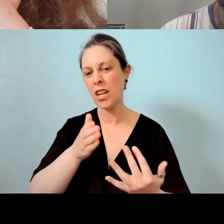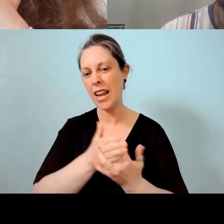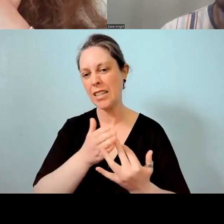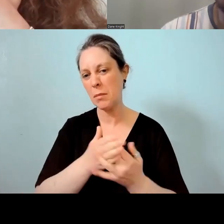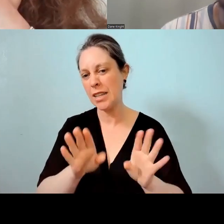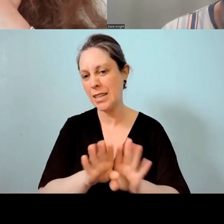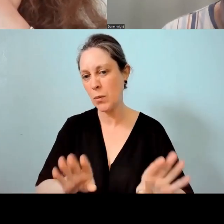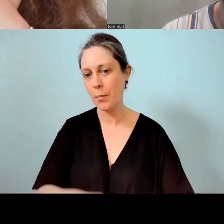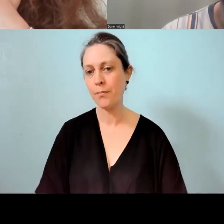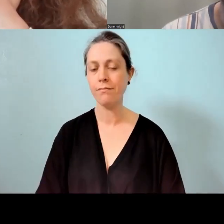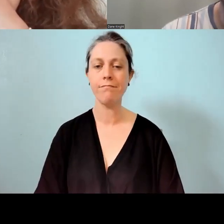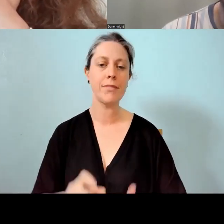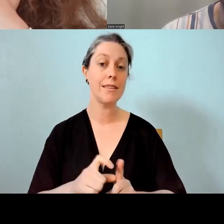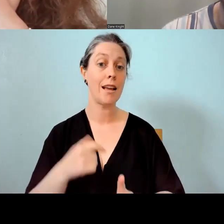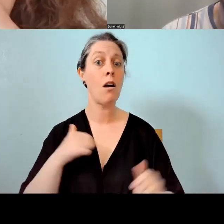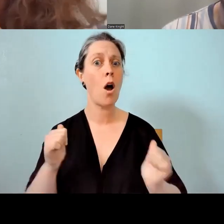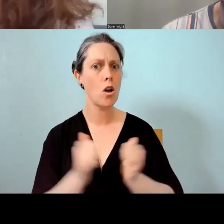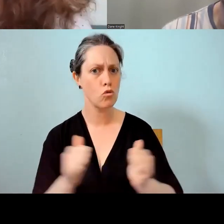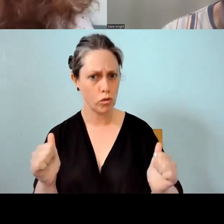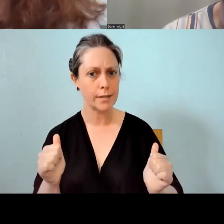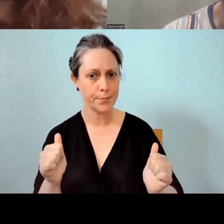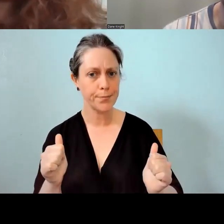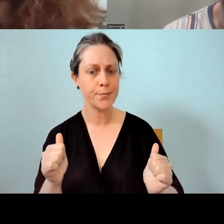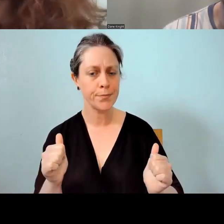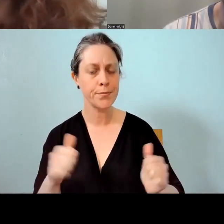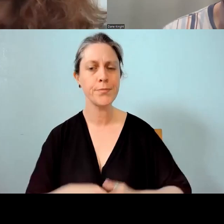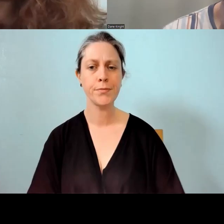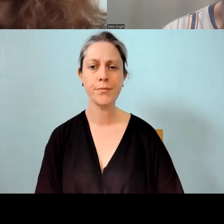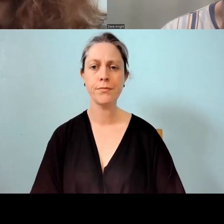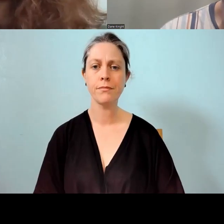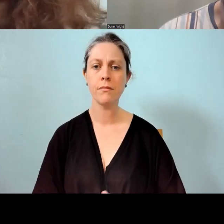I think it's a lot more difficult for people